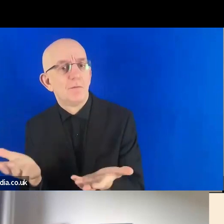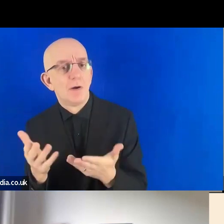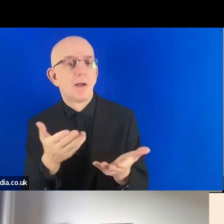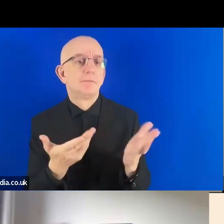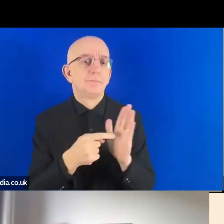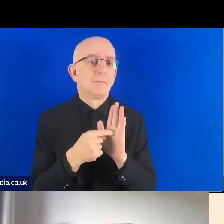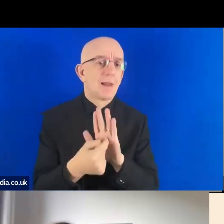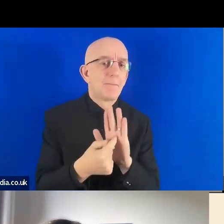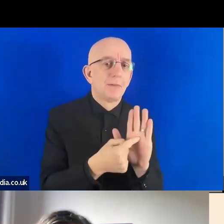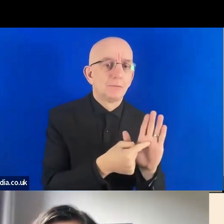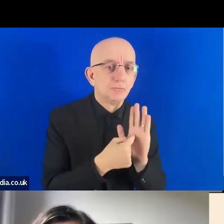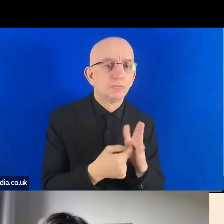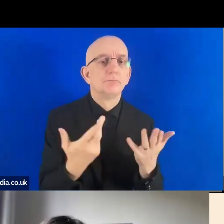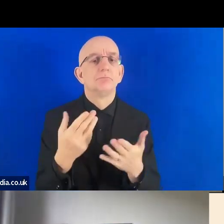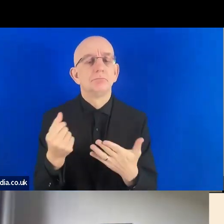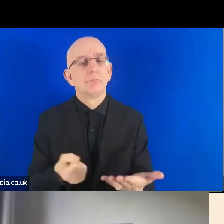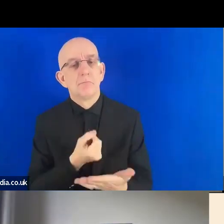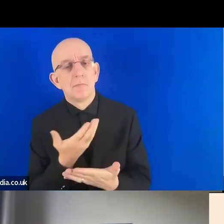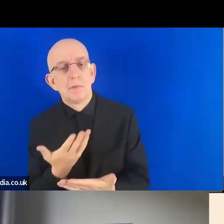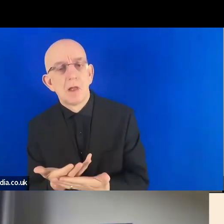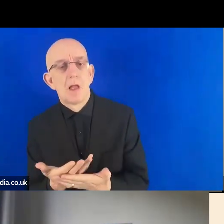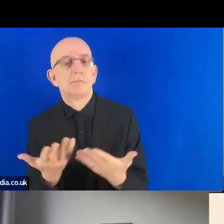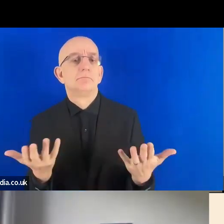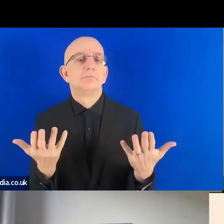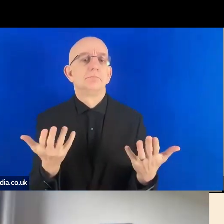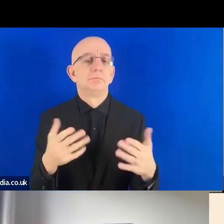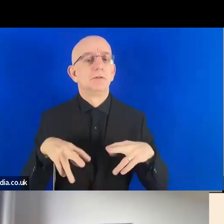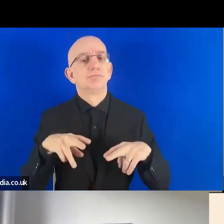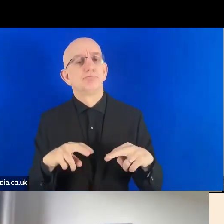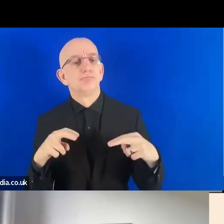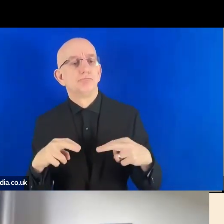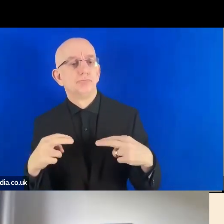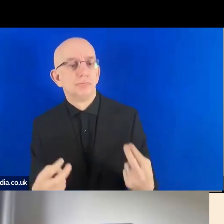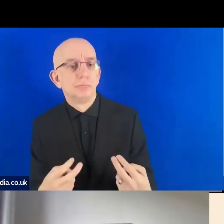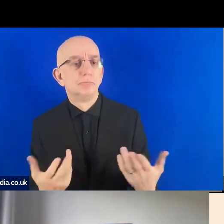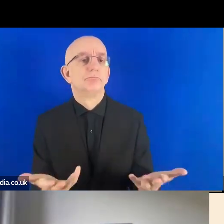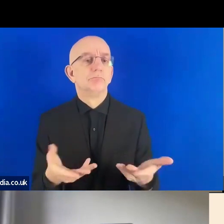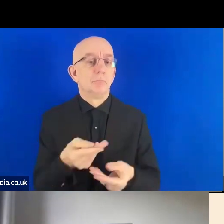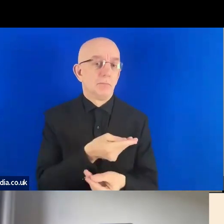from the disability justice space to the queer space to the solidarity space.